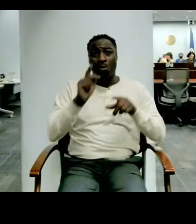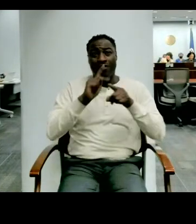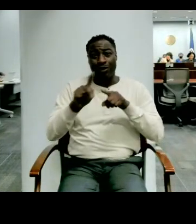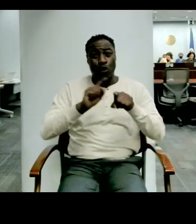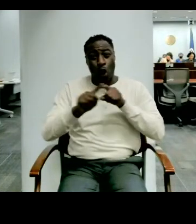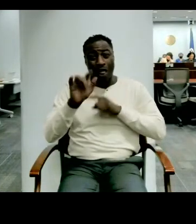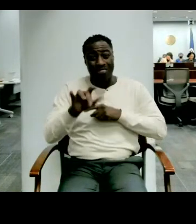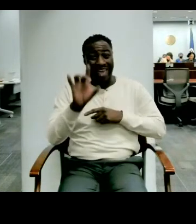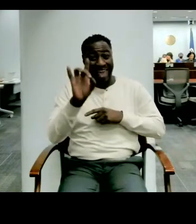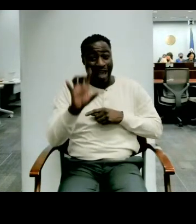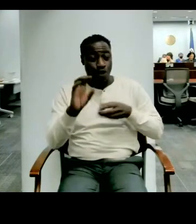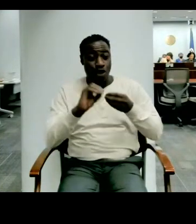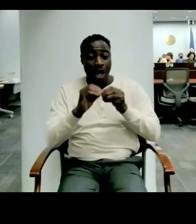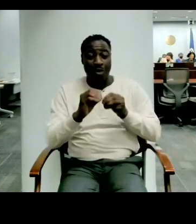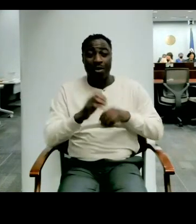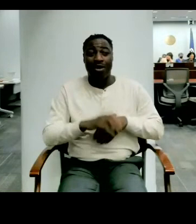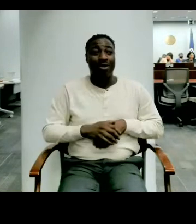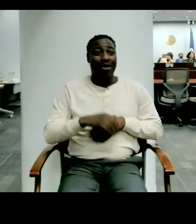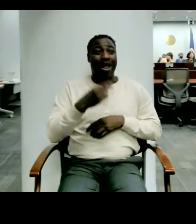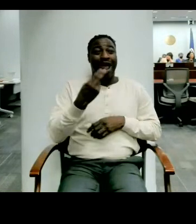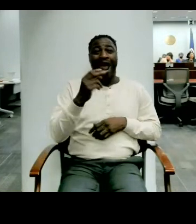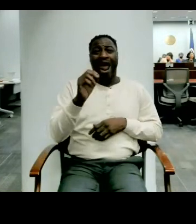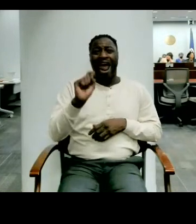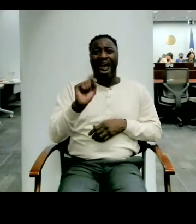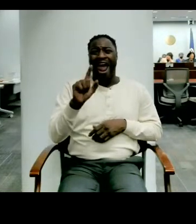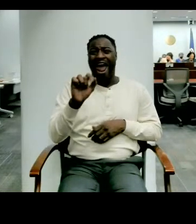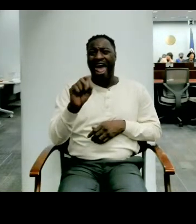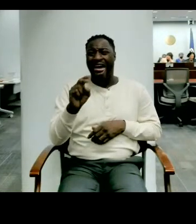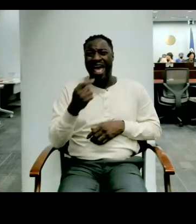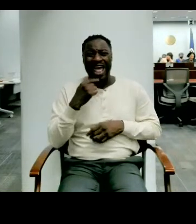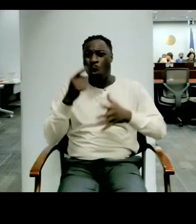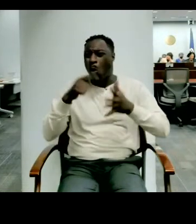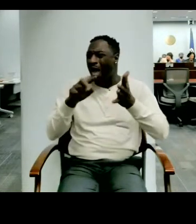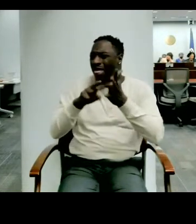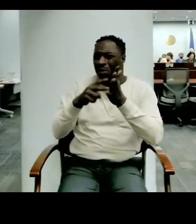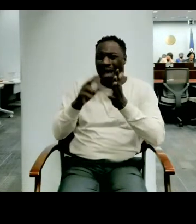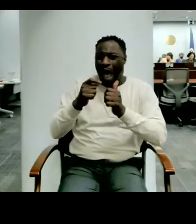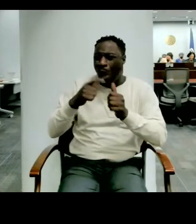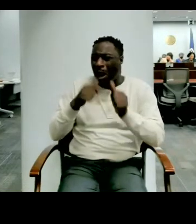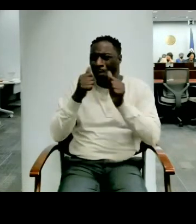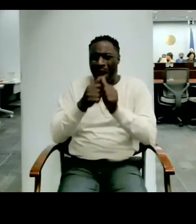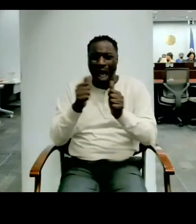have for the hotline saying what does this mean, how do I comply with my policies and practices.